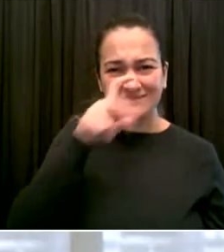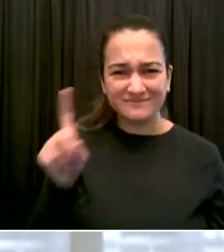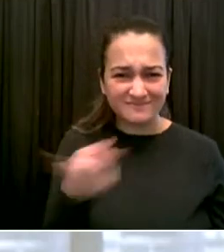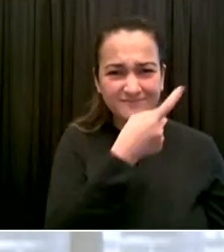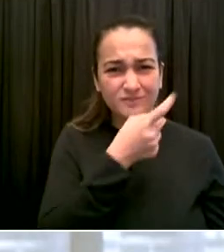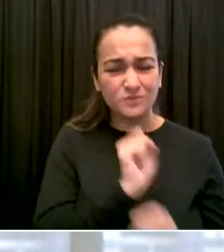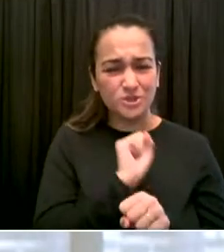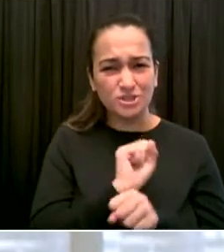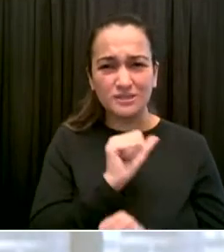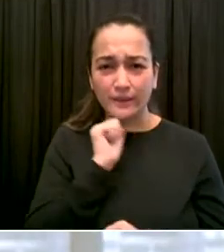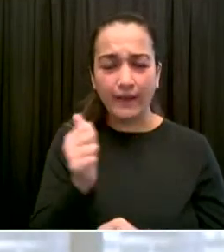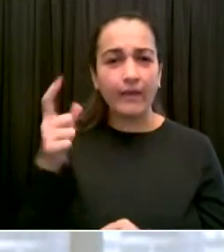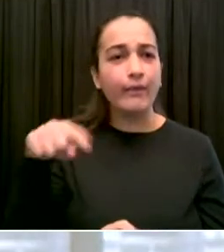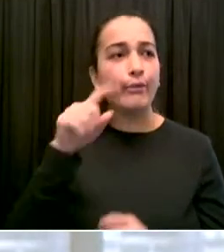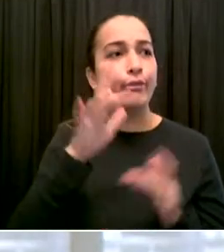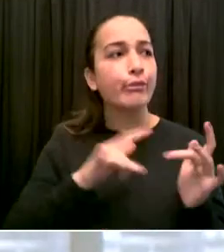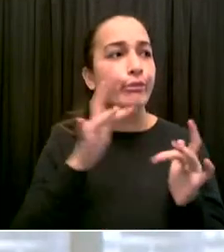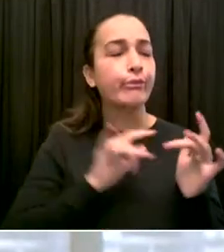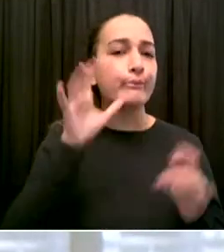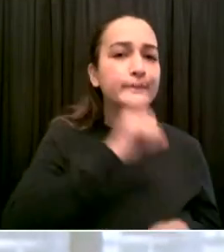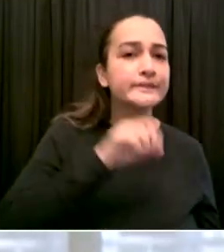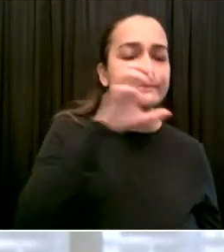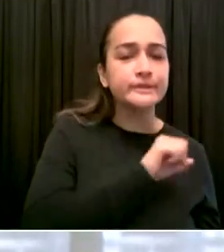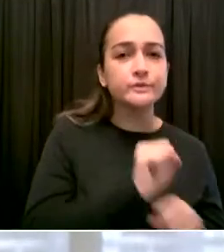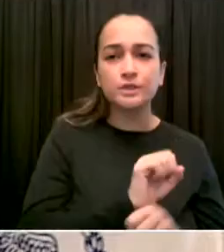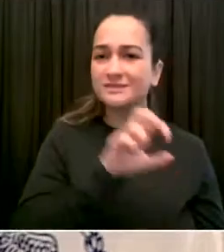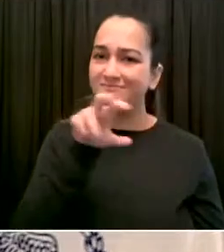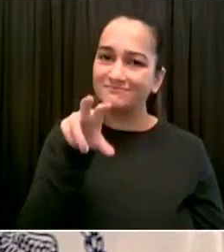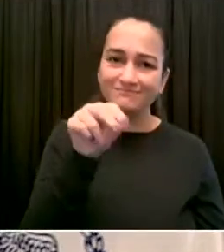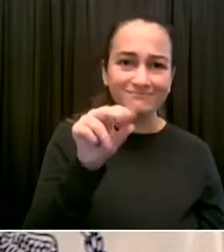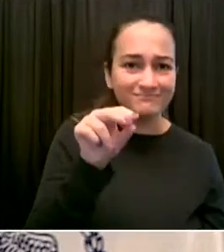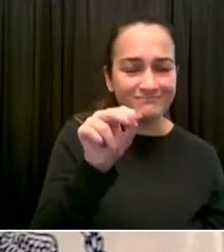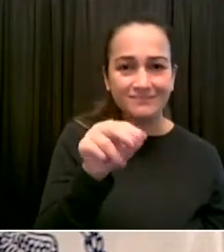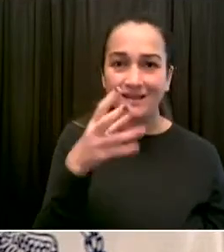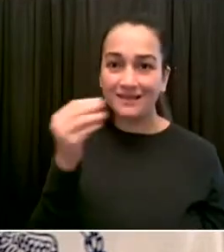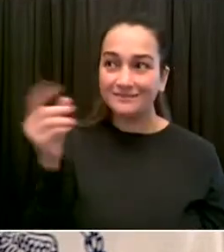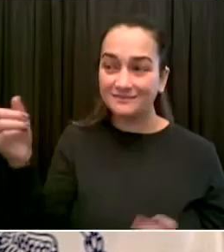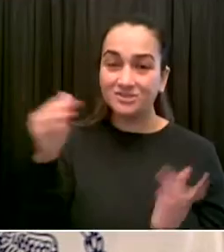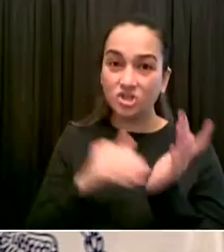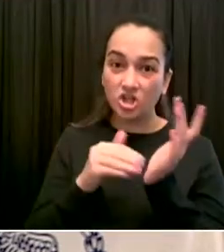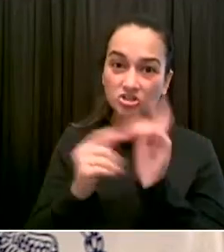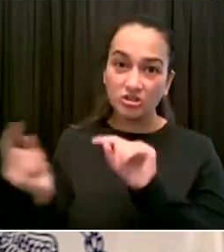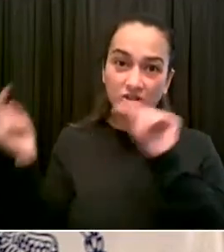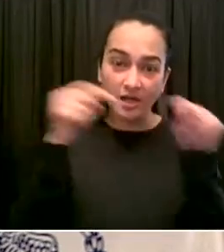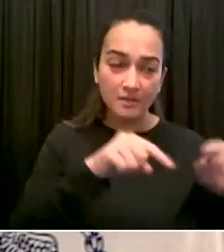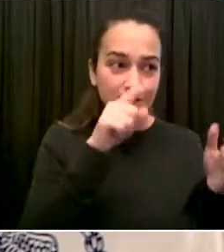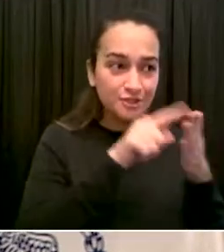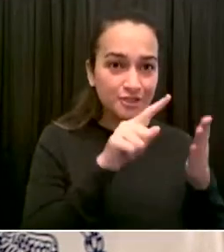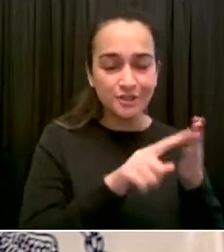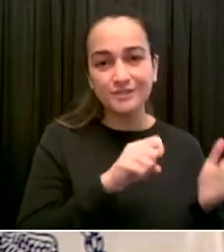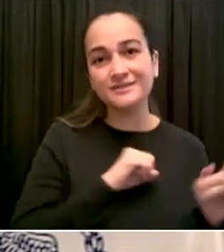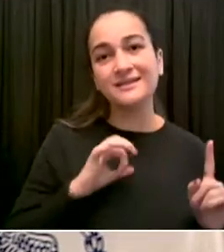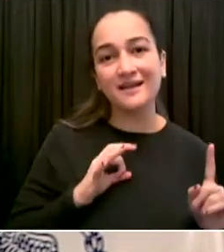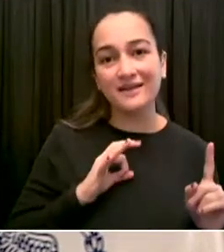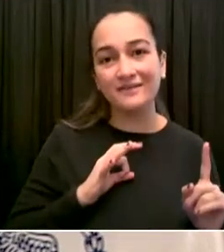NEED TO DO IT IMMEDIATELY.